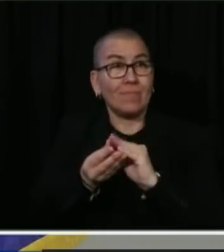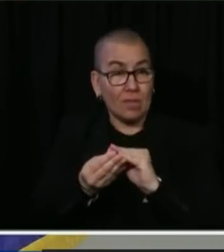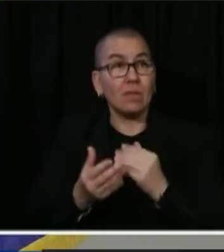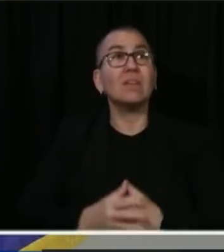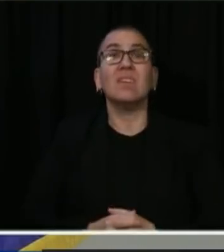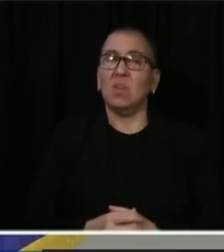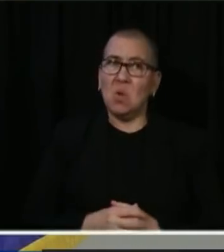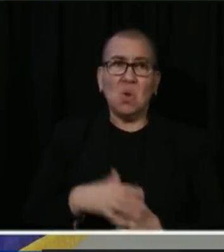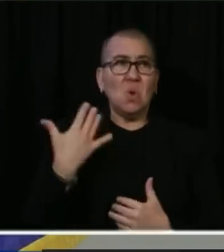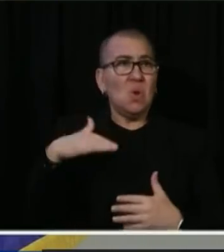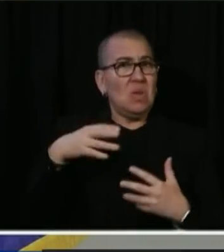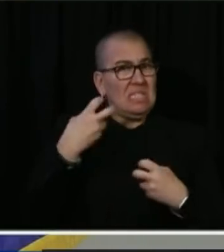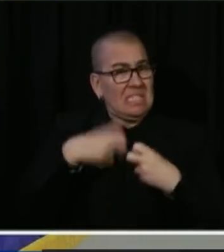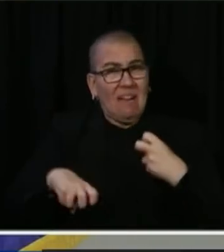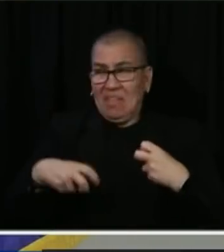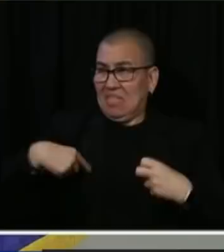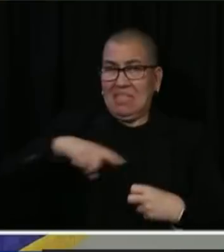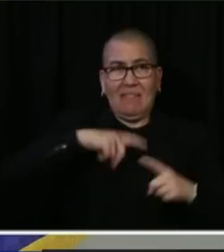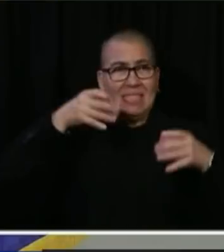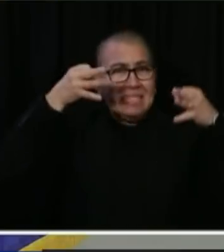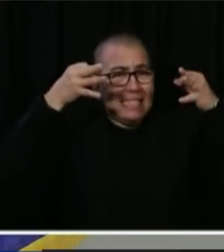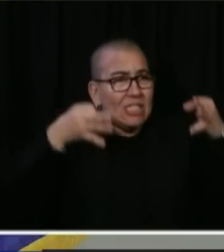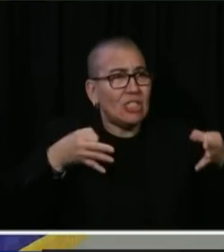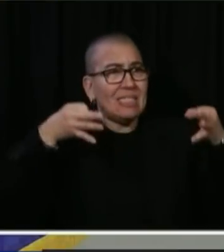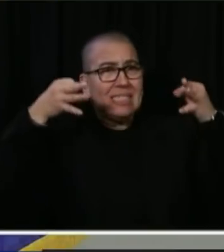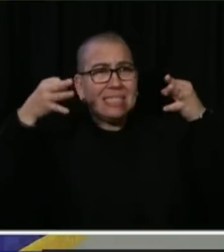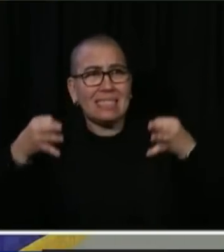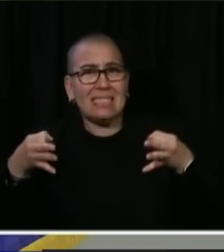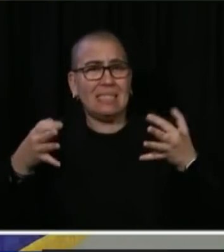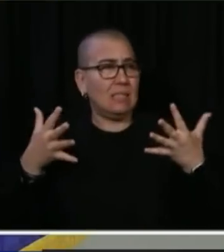TO MAKE SURE WE'VE GOT NEW AS MUCH INFORMATION TO KEEP YOU SAFE.